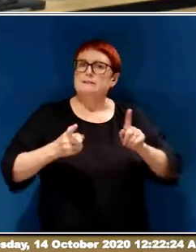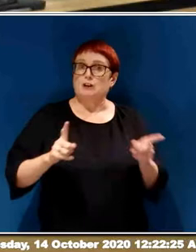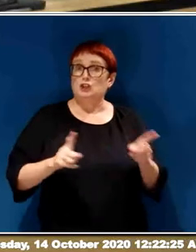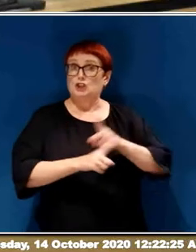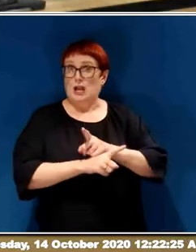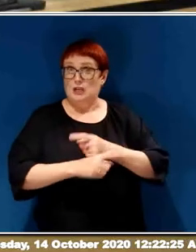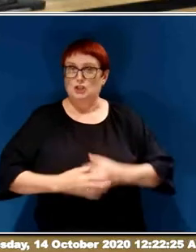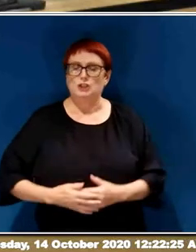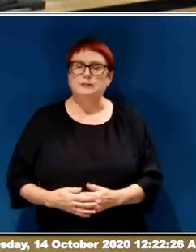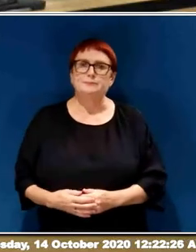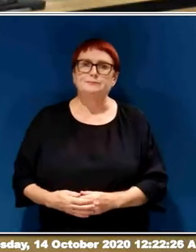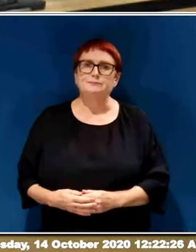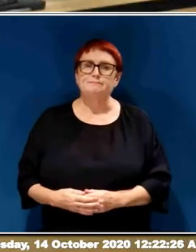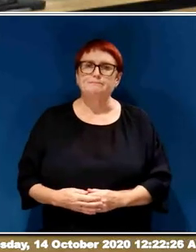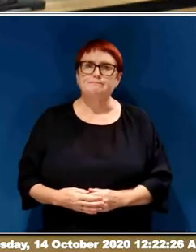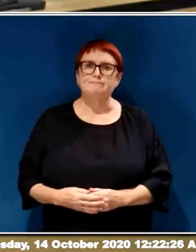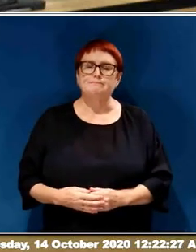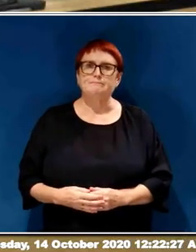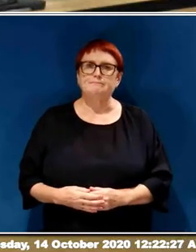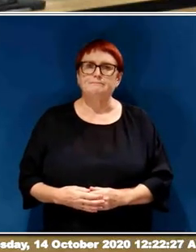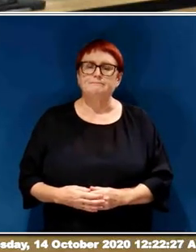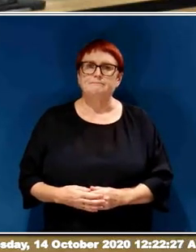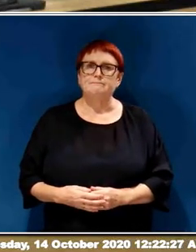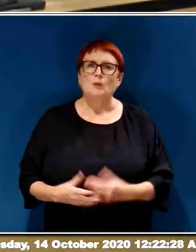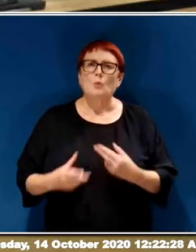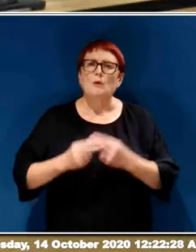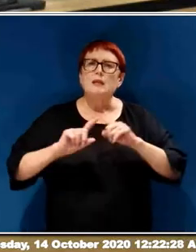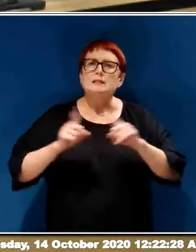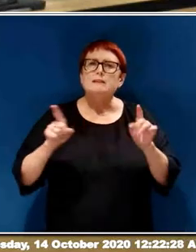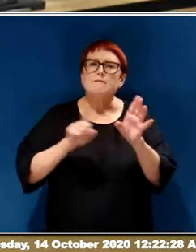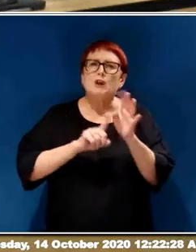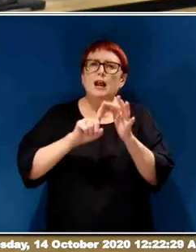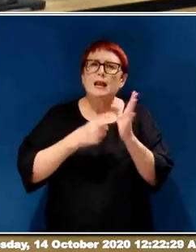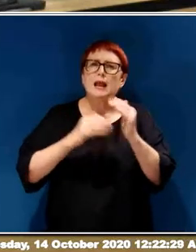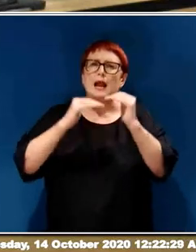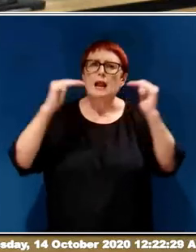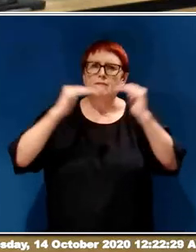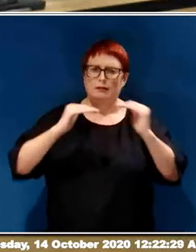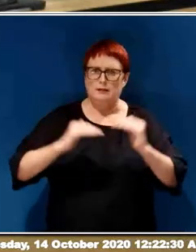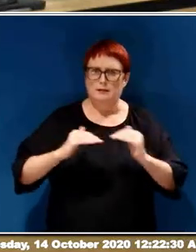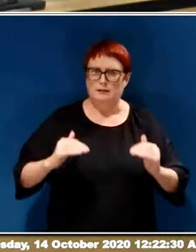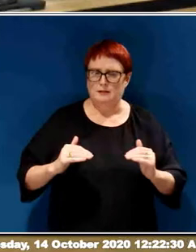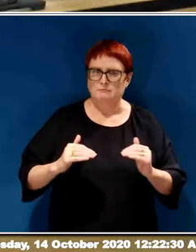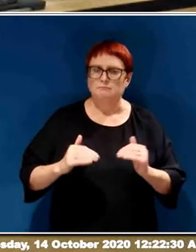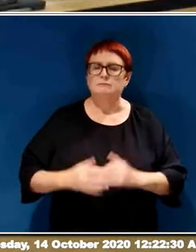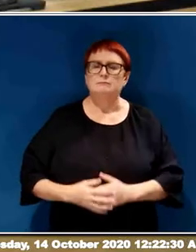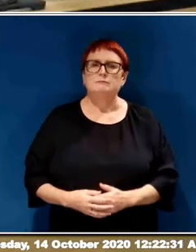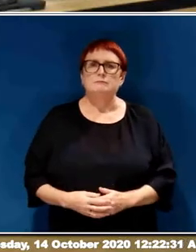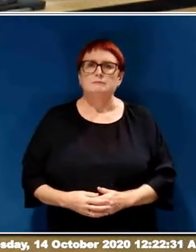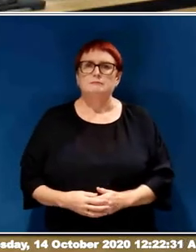level curriculum content, or curricular achievement standards for a student with a disability.